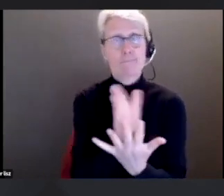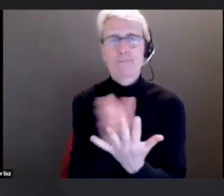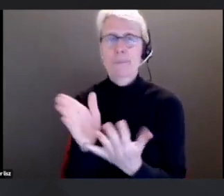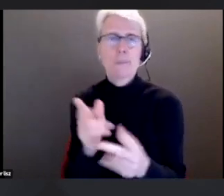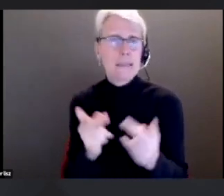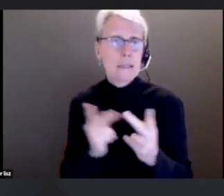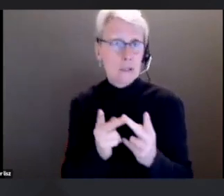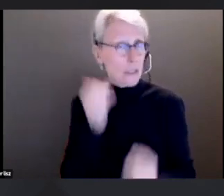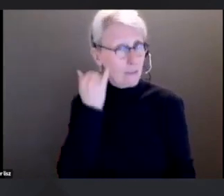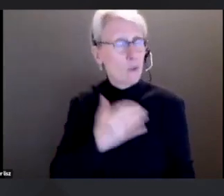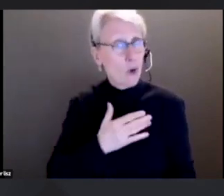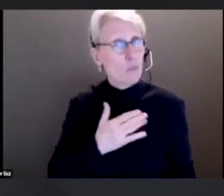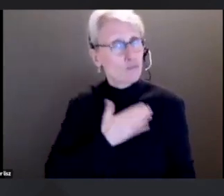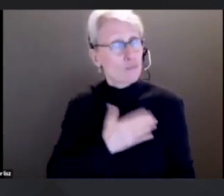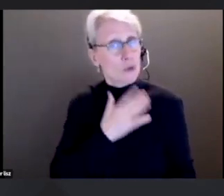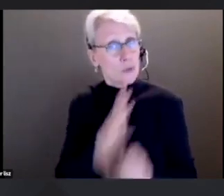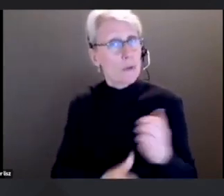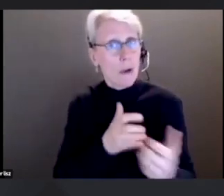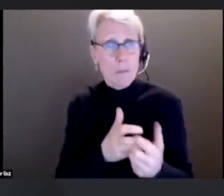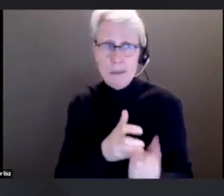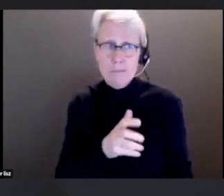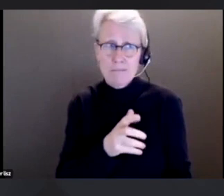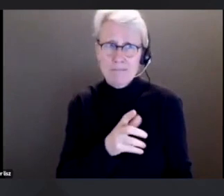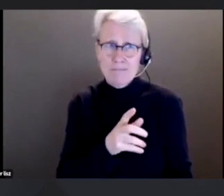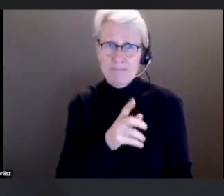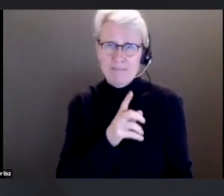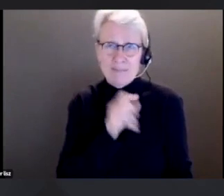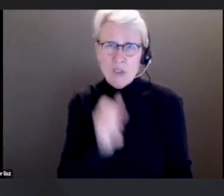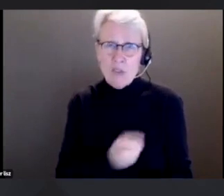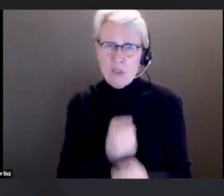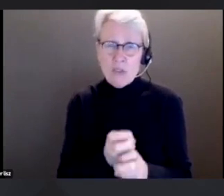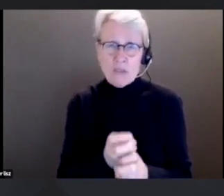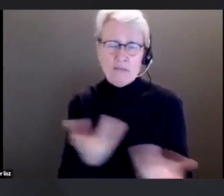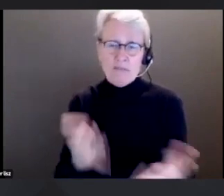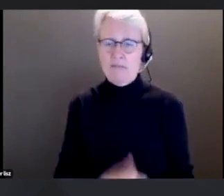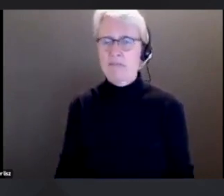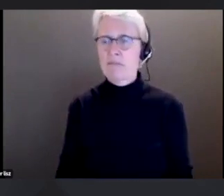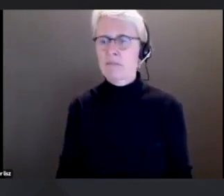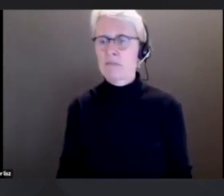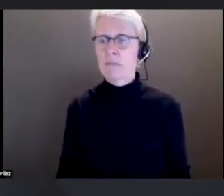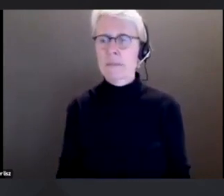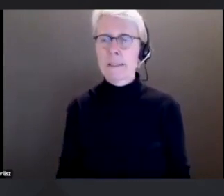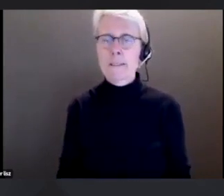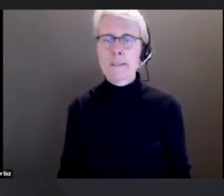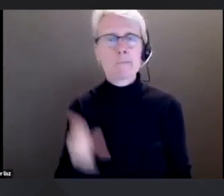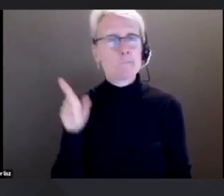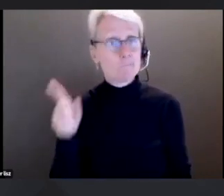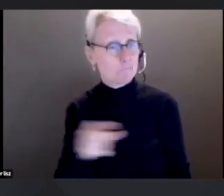Thanks so much, Dave. What a great example there of, you know, in terms of the breadth of accommodations and what they could look like in a workplace.